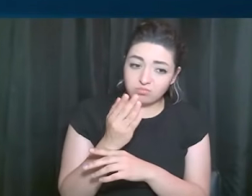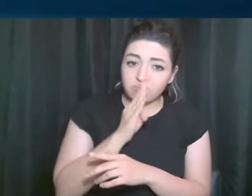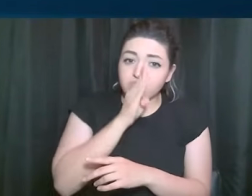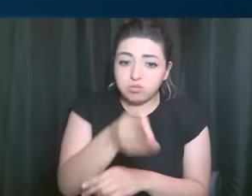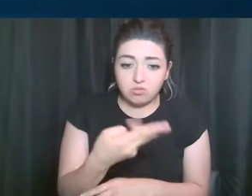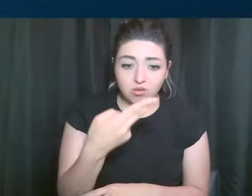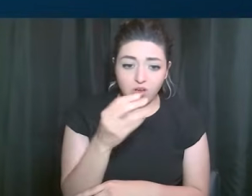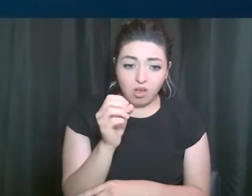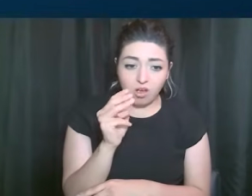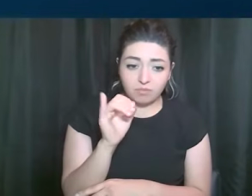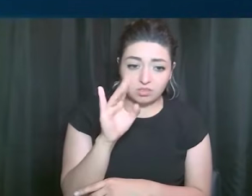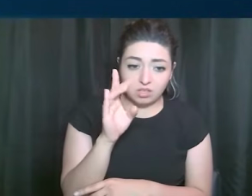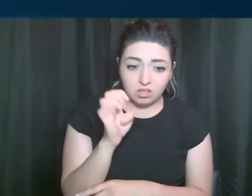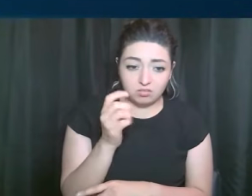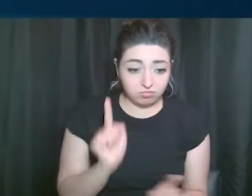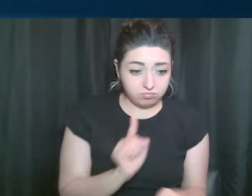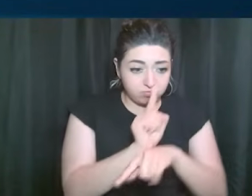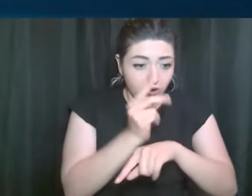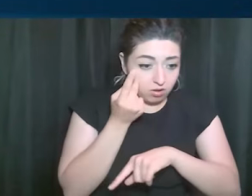Full-on homicide in person.